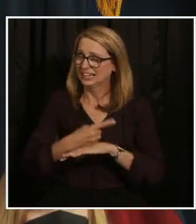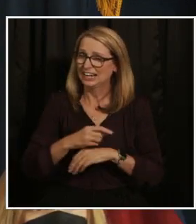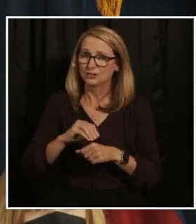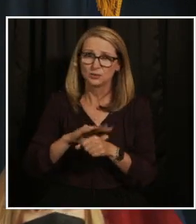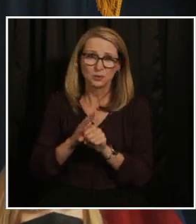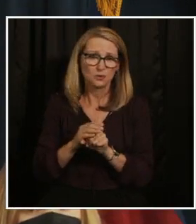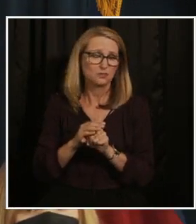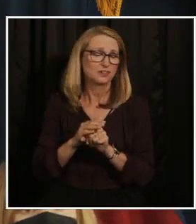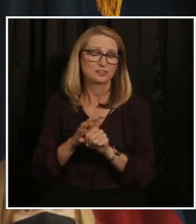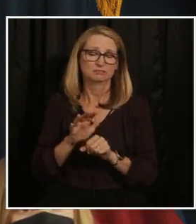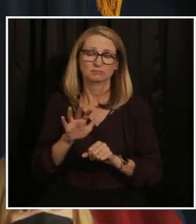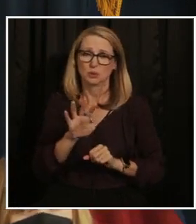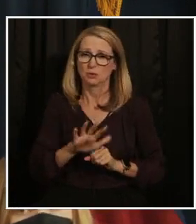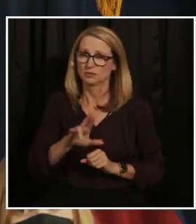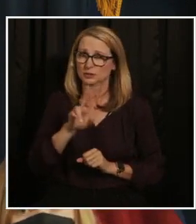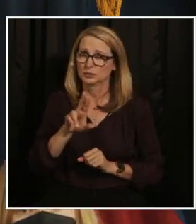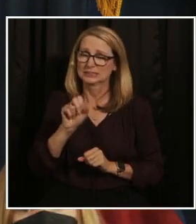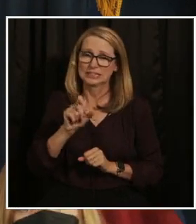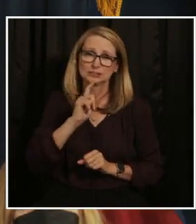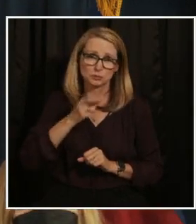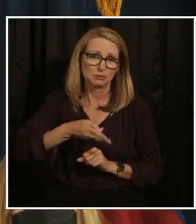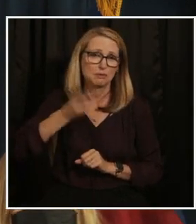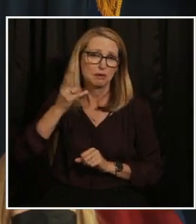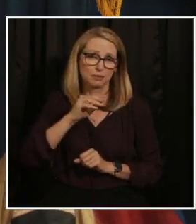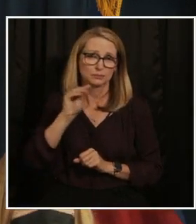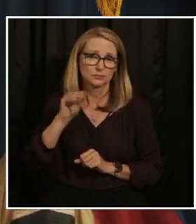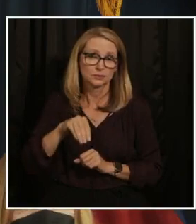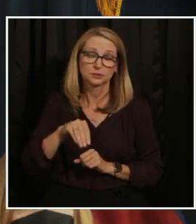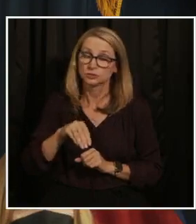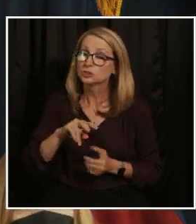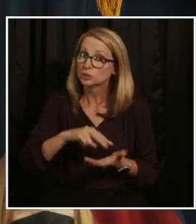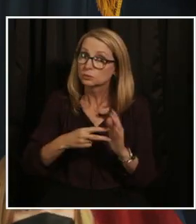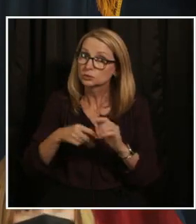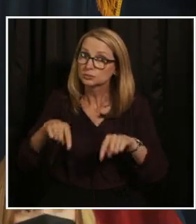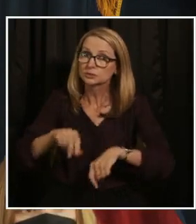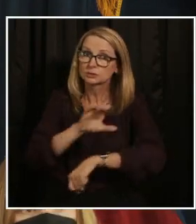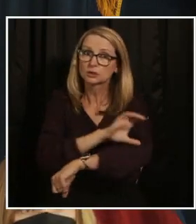the entire united states including in colorado which has a lower rate than the average rate